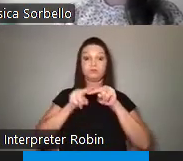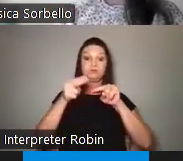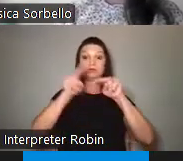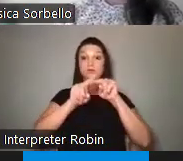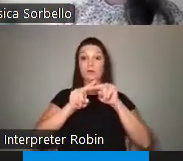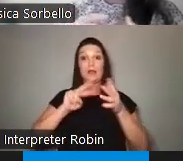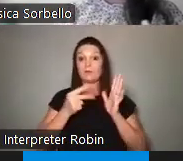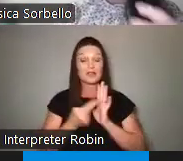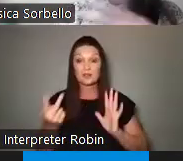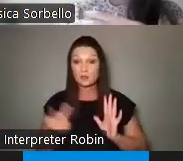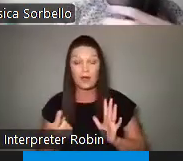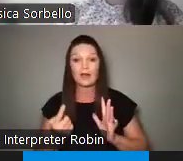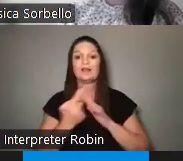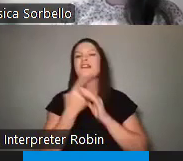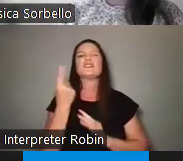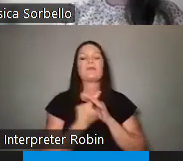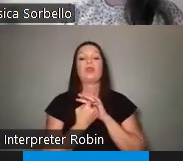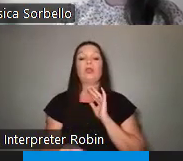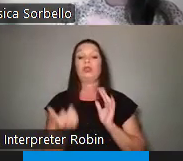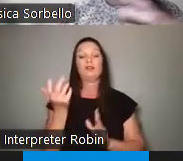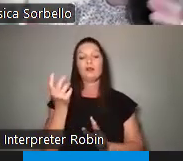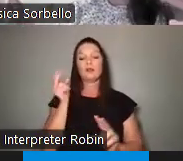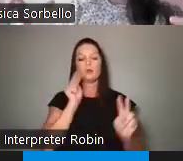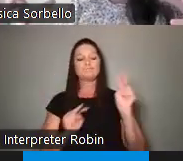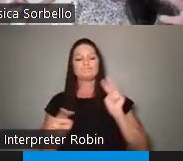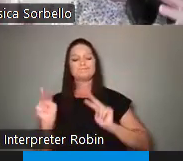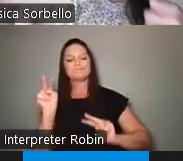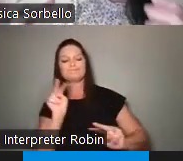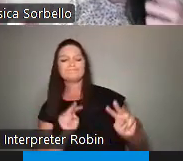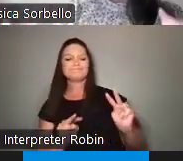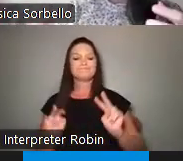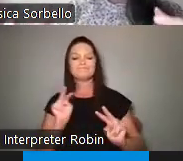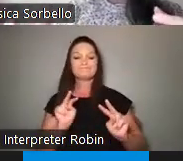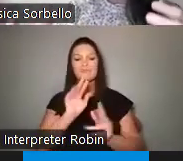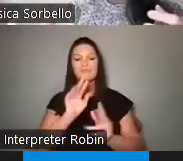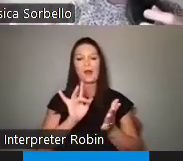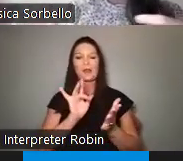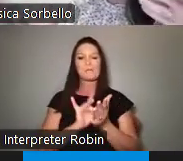kind of middle group that uses occasionally, doesn't get substance use treatment. Because again, they don't